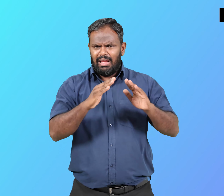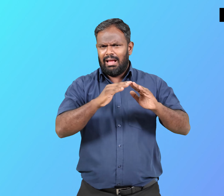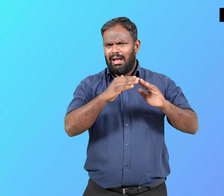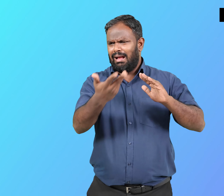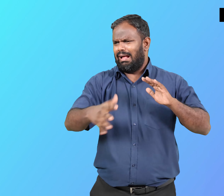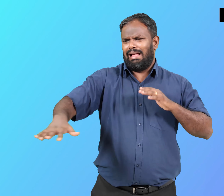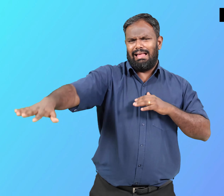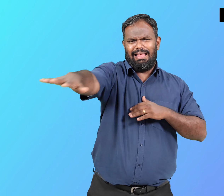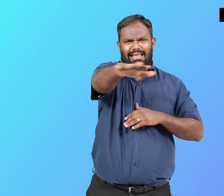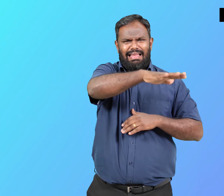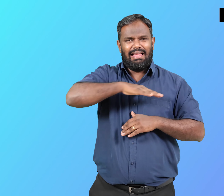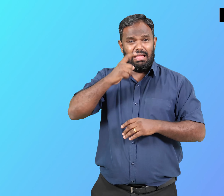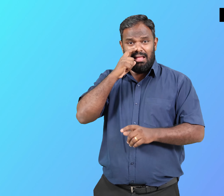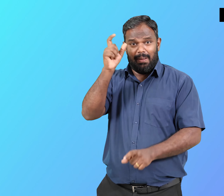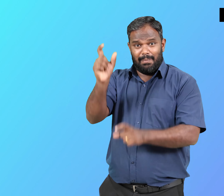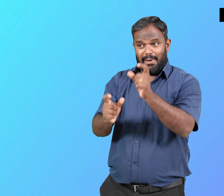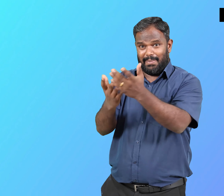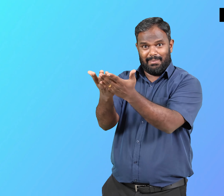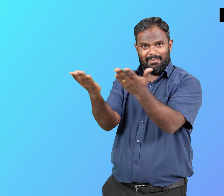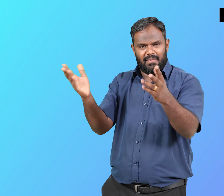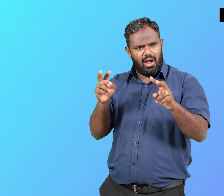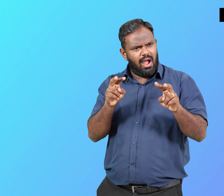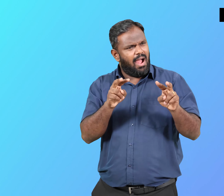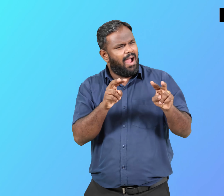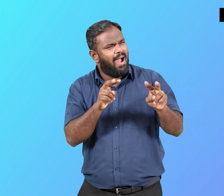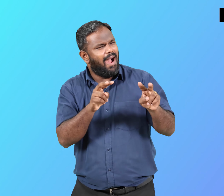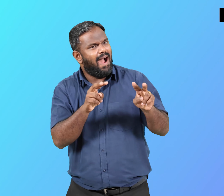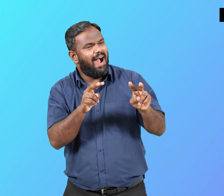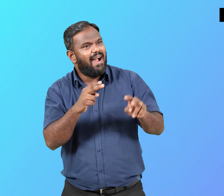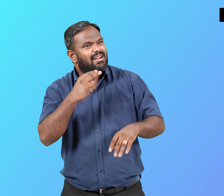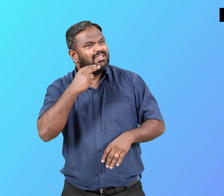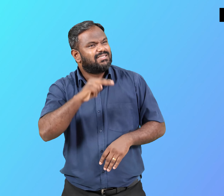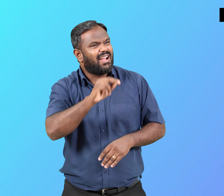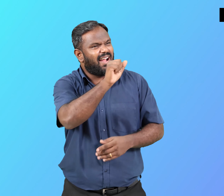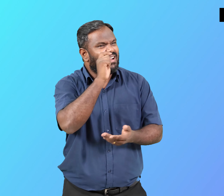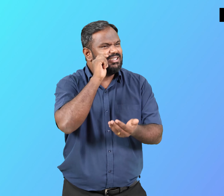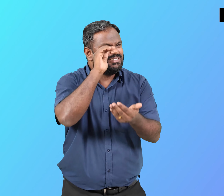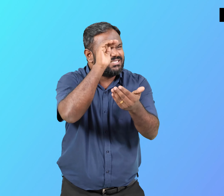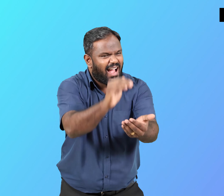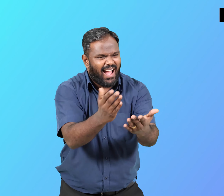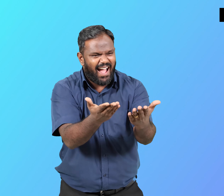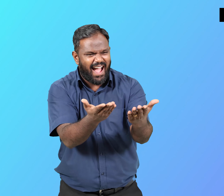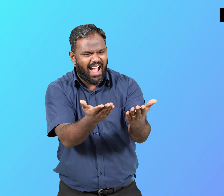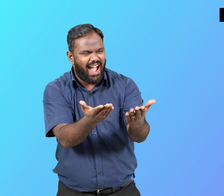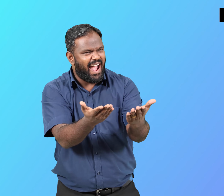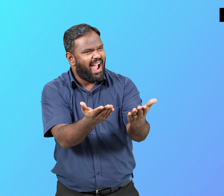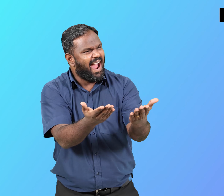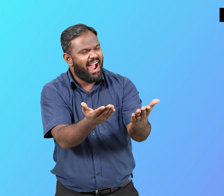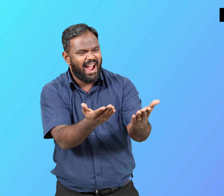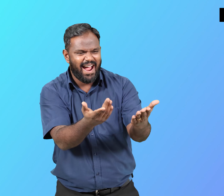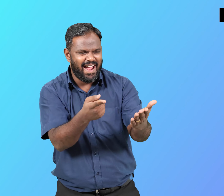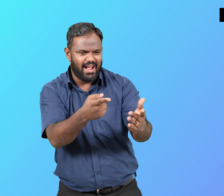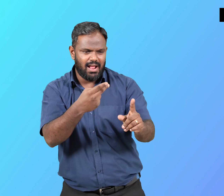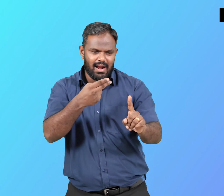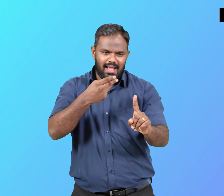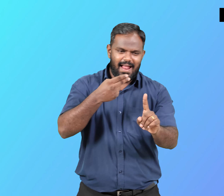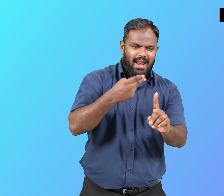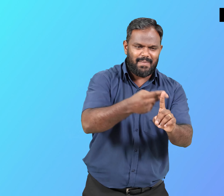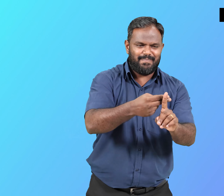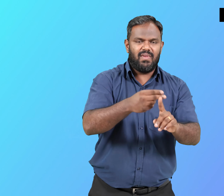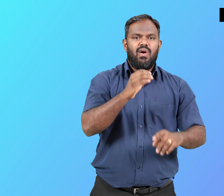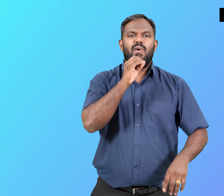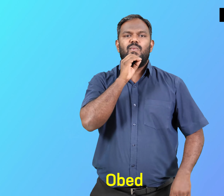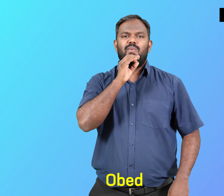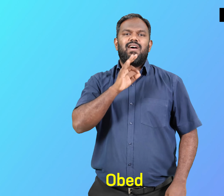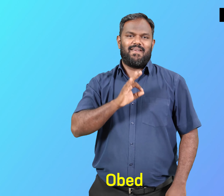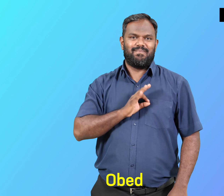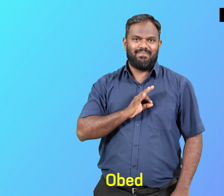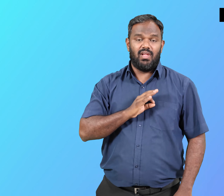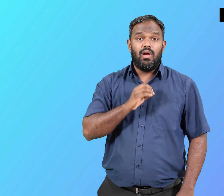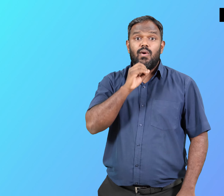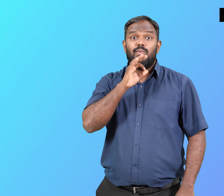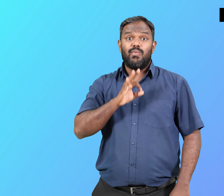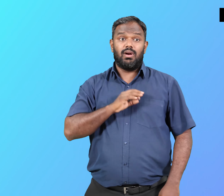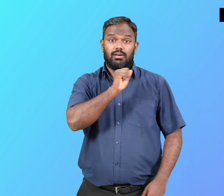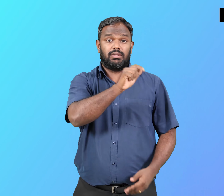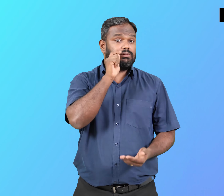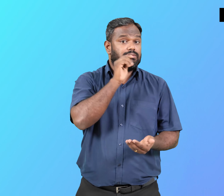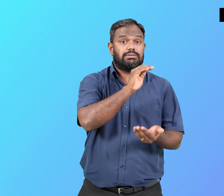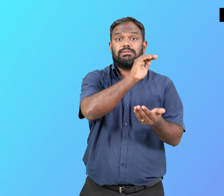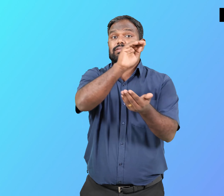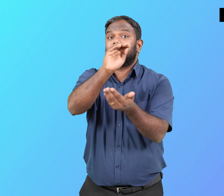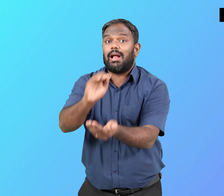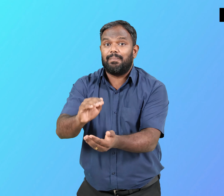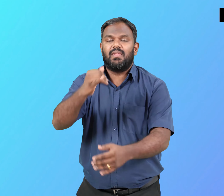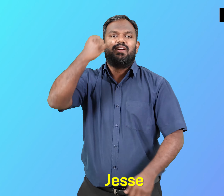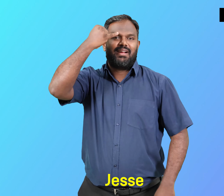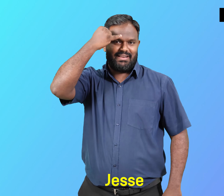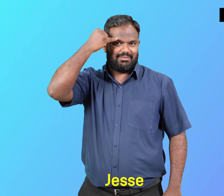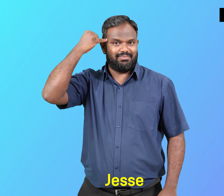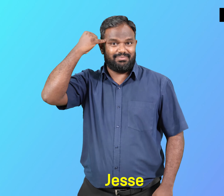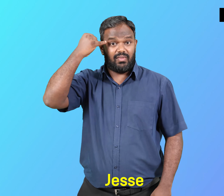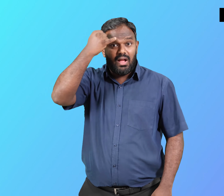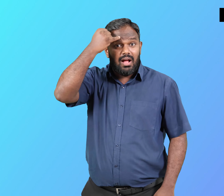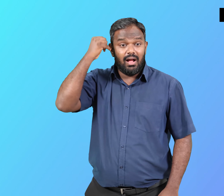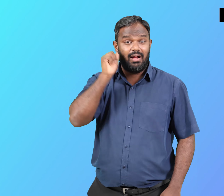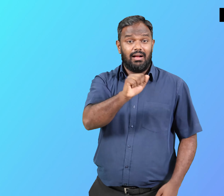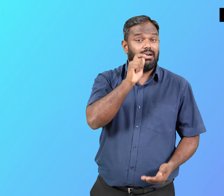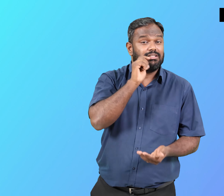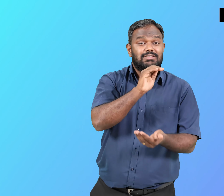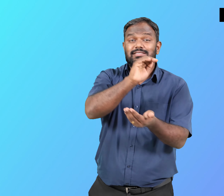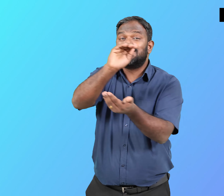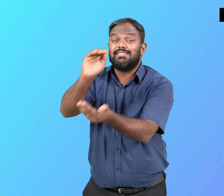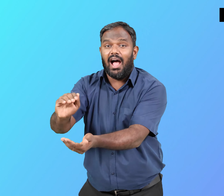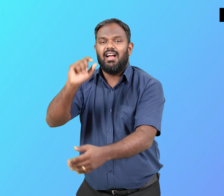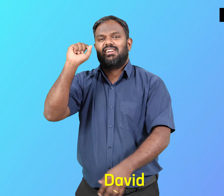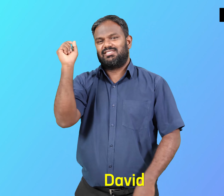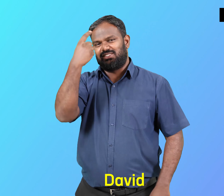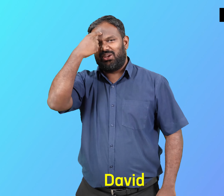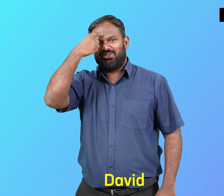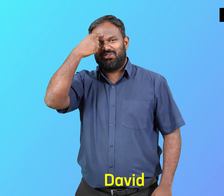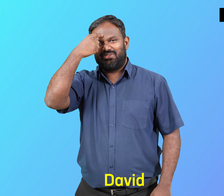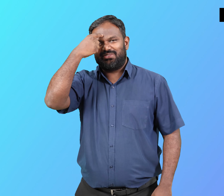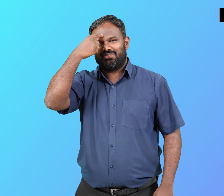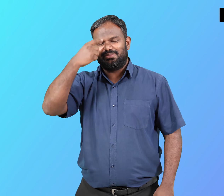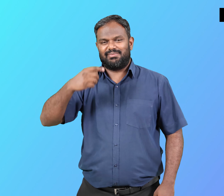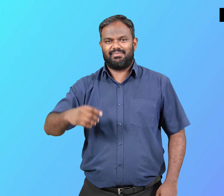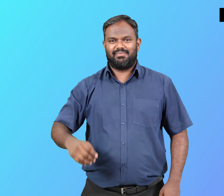The neighbours gave the boy his name. These women said, “Now Naomi has a son!” They named him Obed. Obed later became the father of Jesse, who was the father of David.